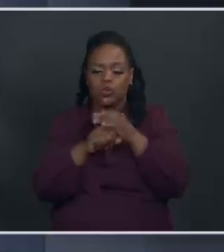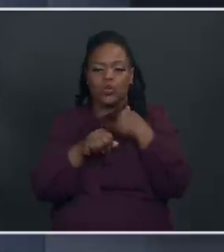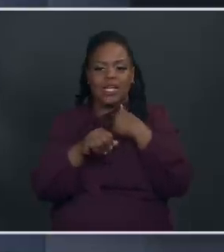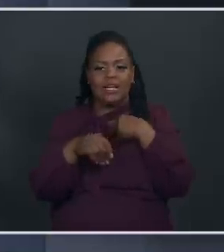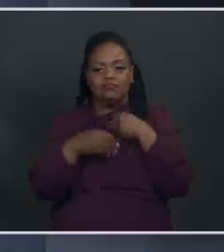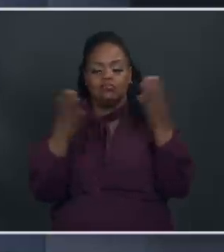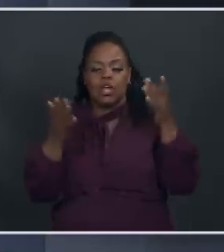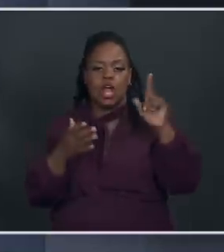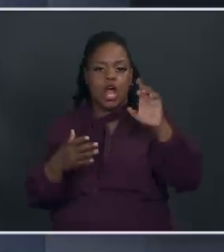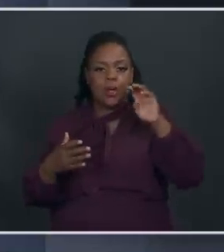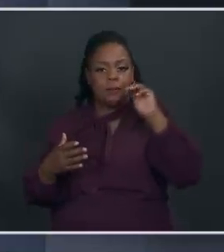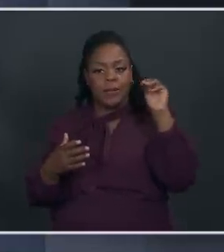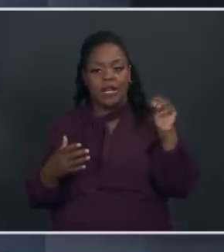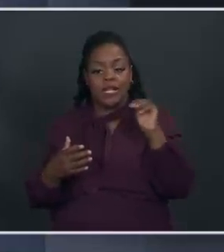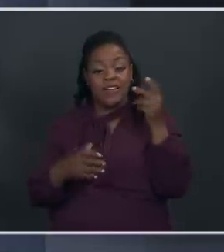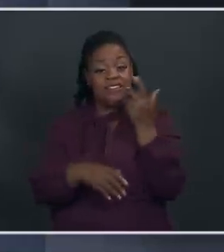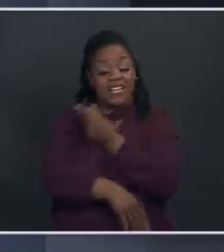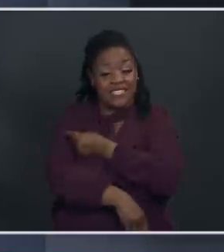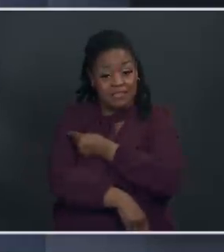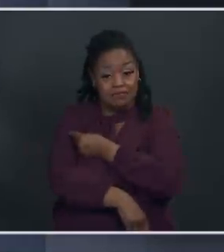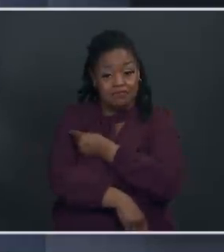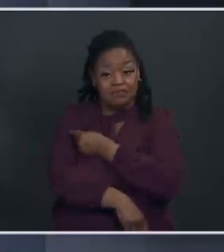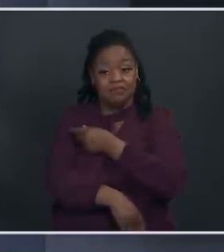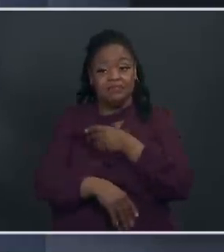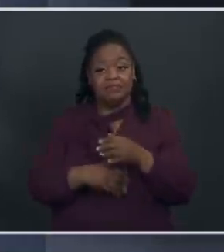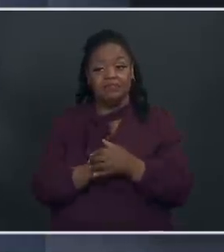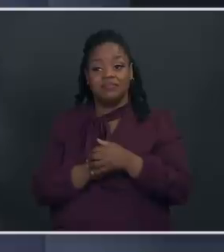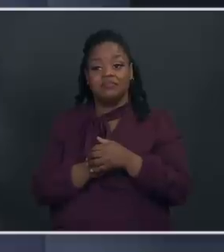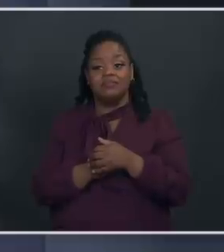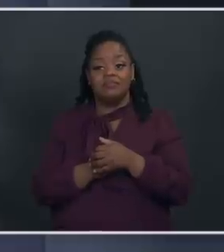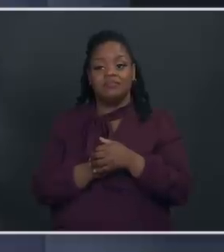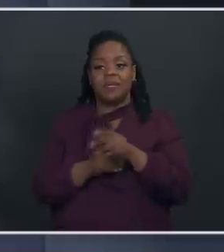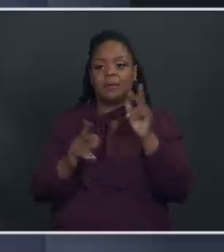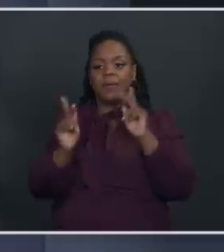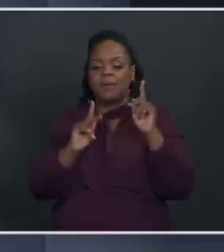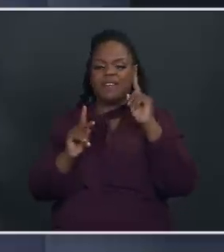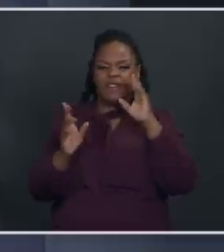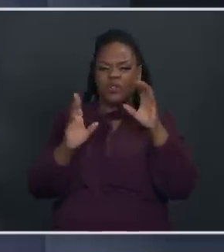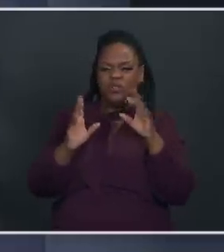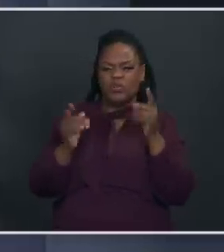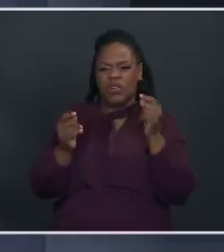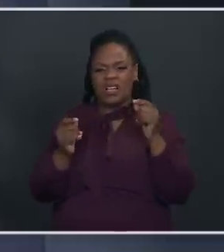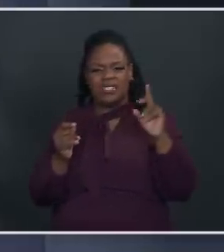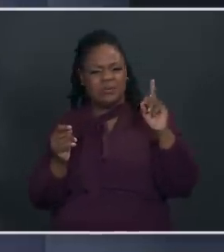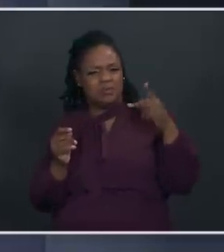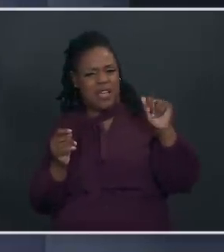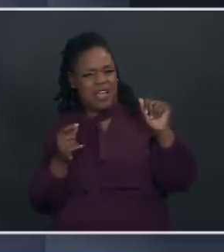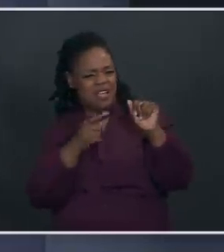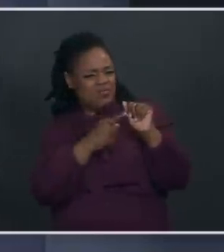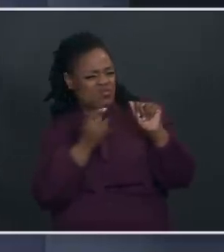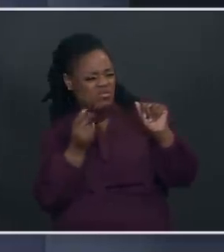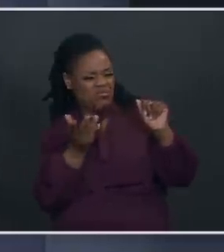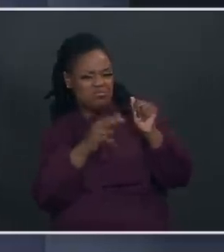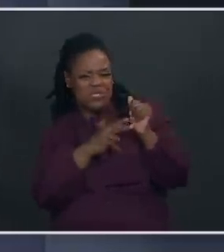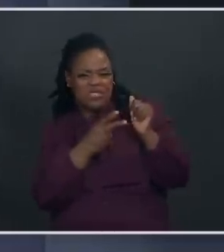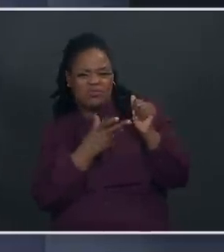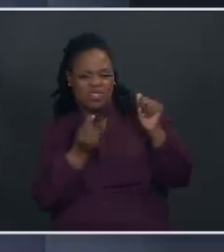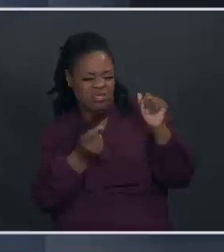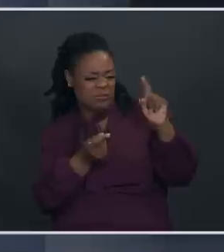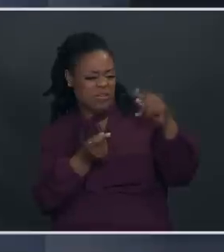And I know there's been some confusion about this and what exactly it is, what does the DPA mean. There are a few examples that our team has cited,